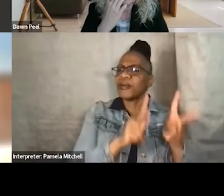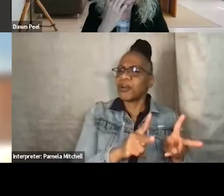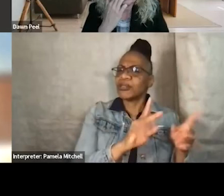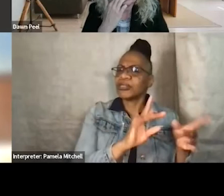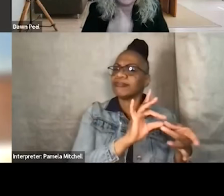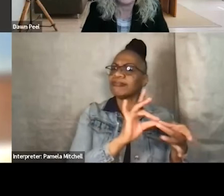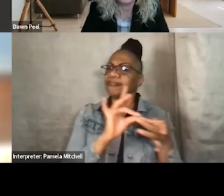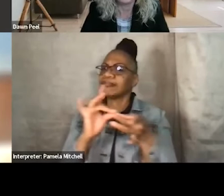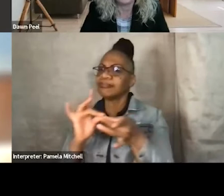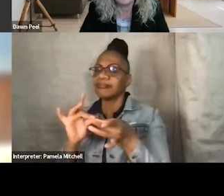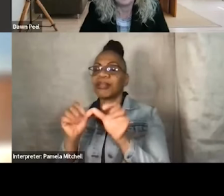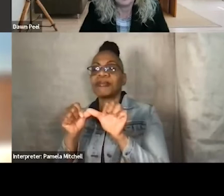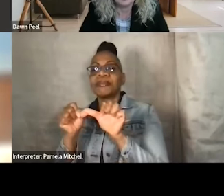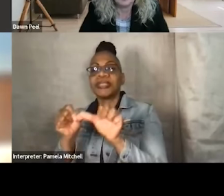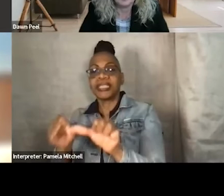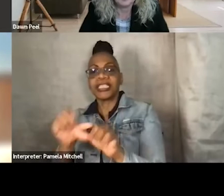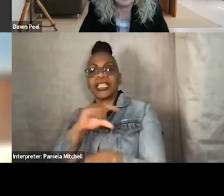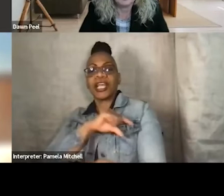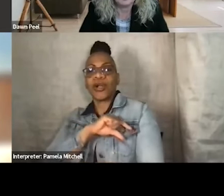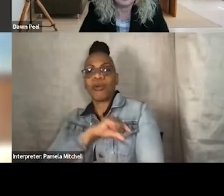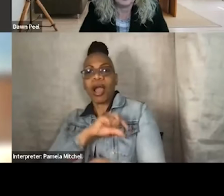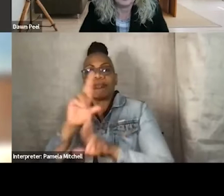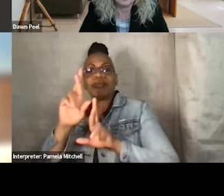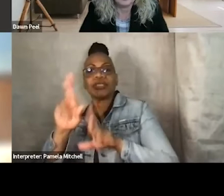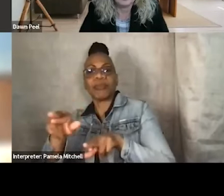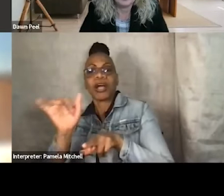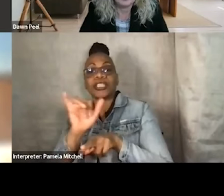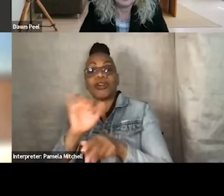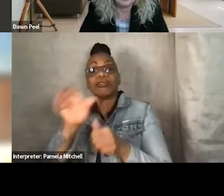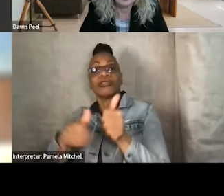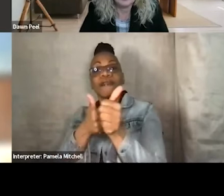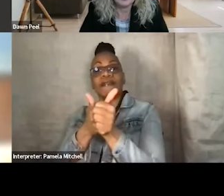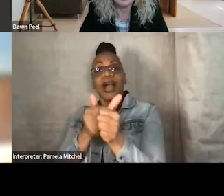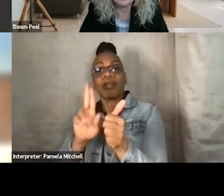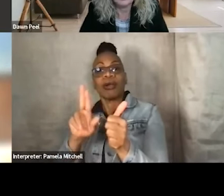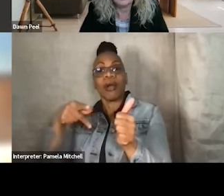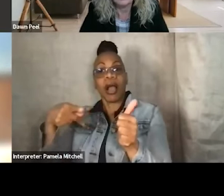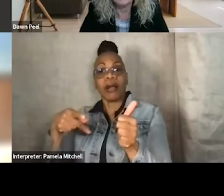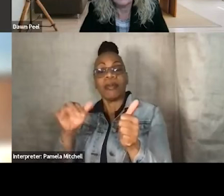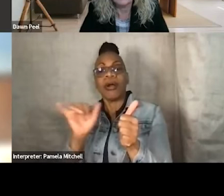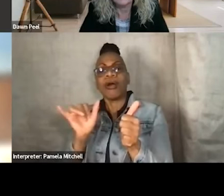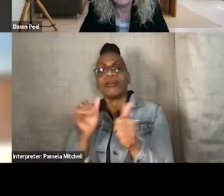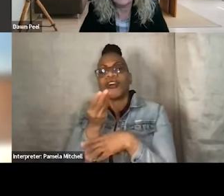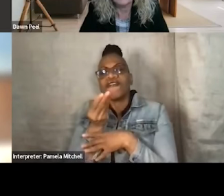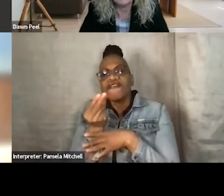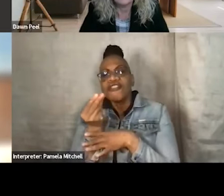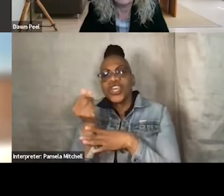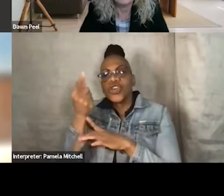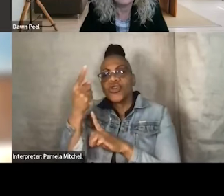of mobile crisis response and post-crisis follow up. We are just a couple of months into year two